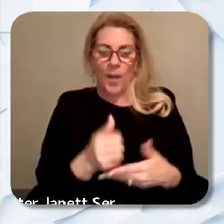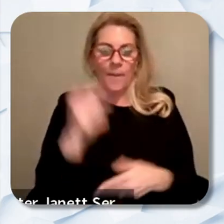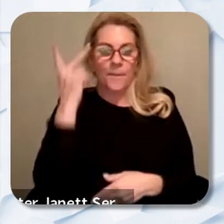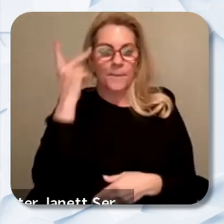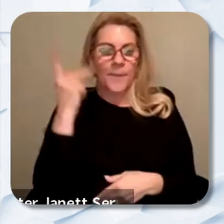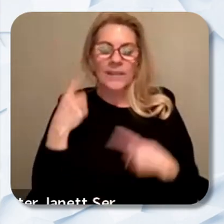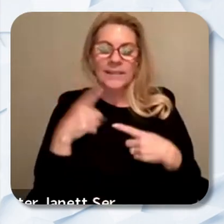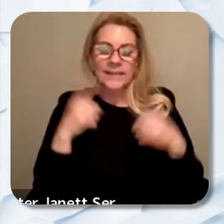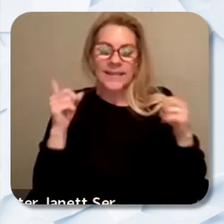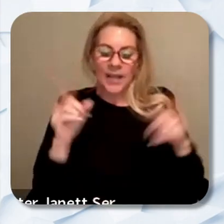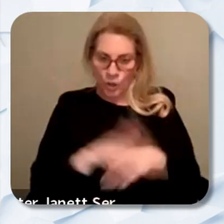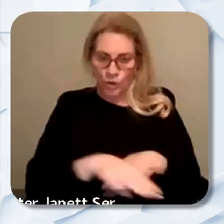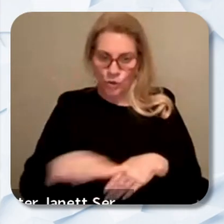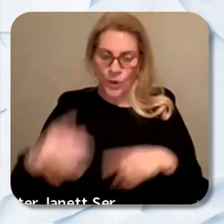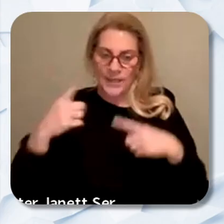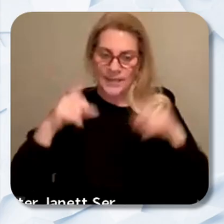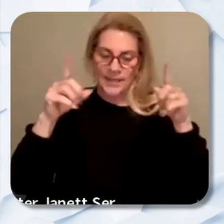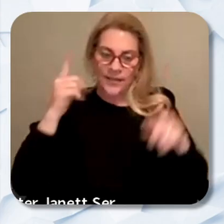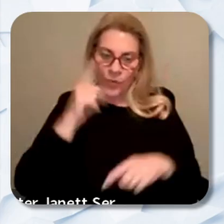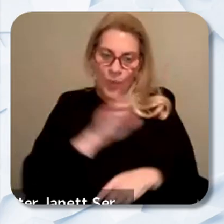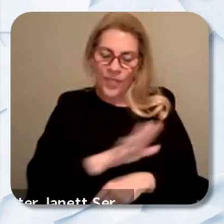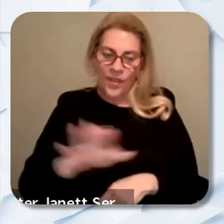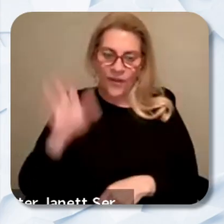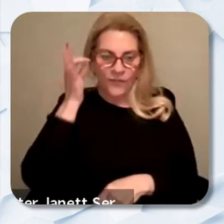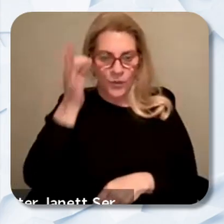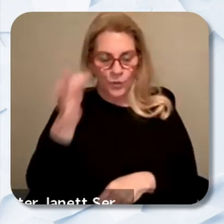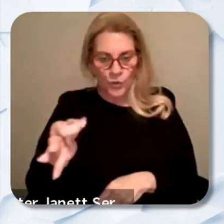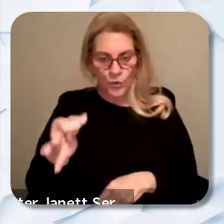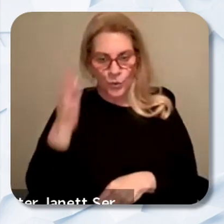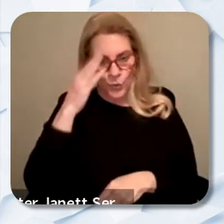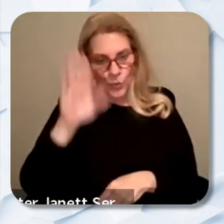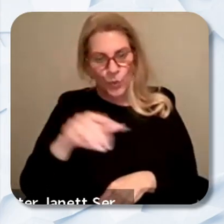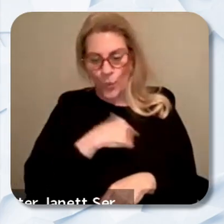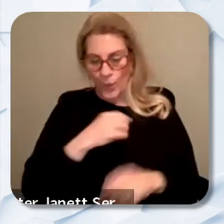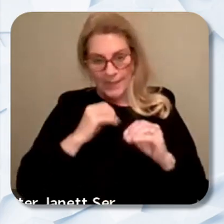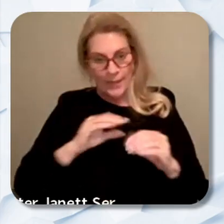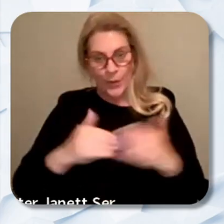this child succeed for their future because as we know we are teaching the new generation. So just